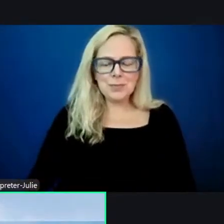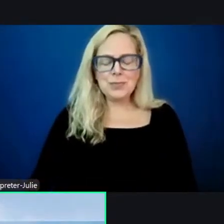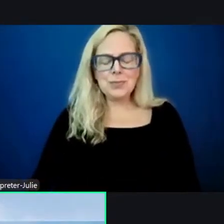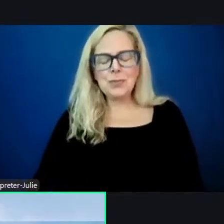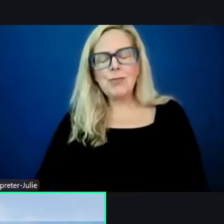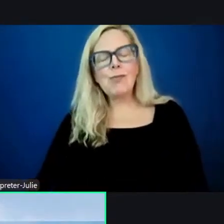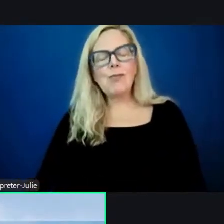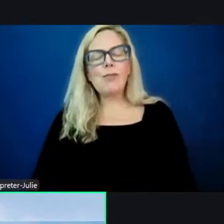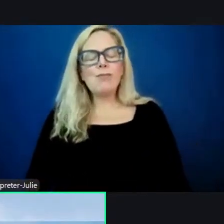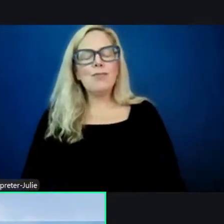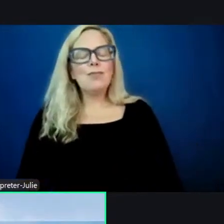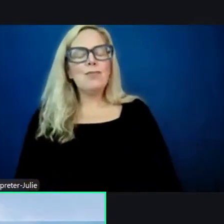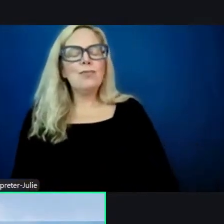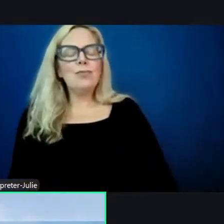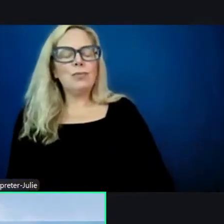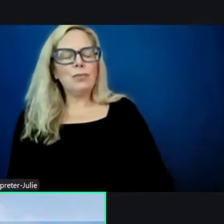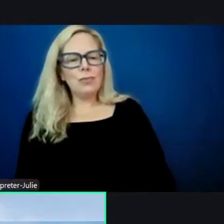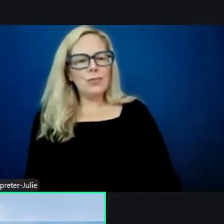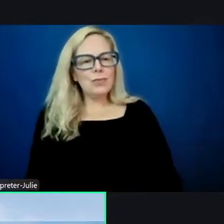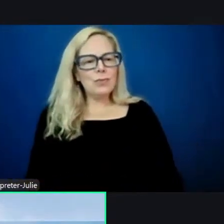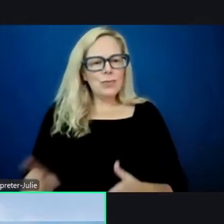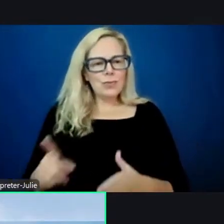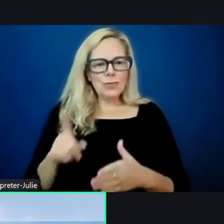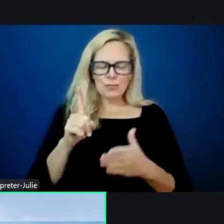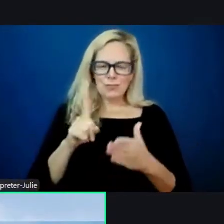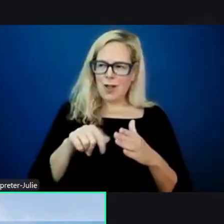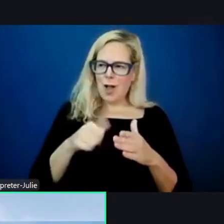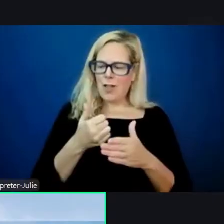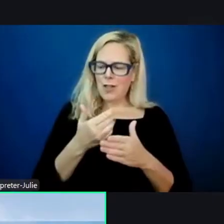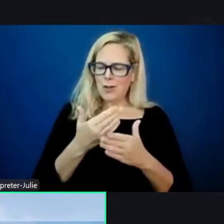come up in my mind with previous conferences is that oftentimes I feel like